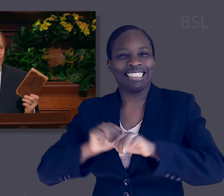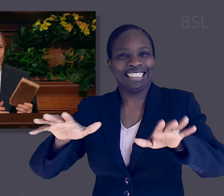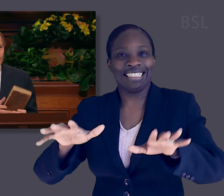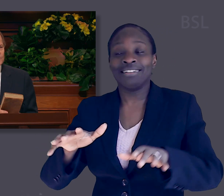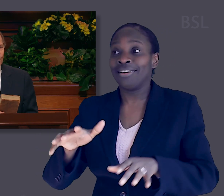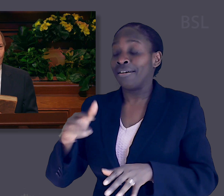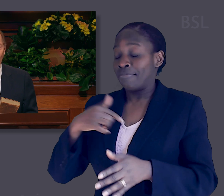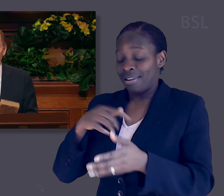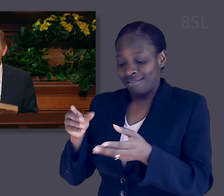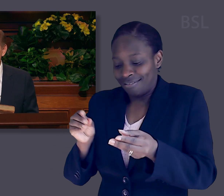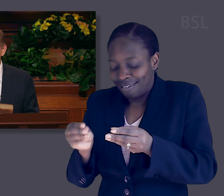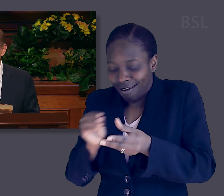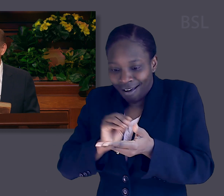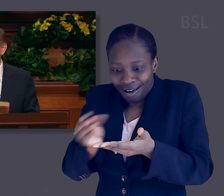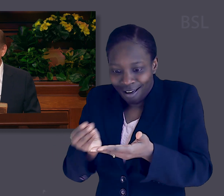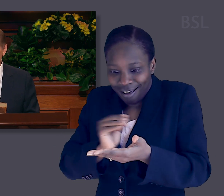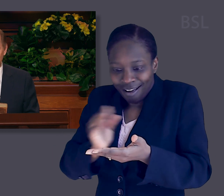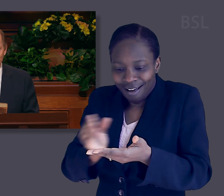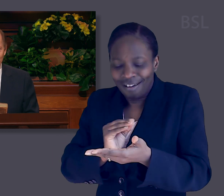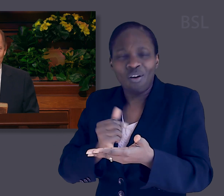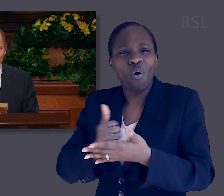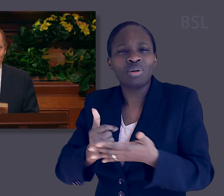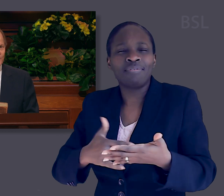Doing so always moves me.